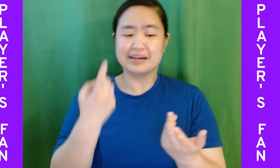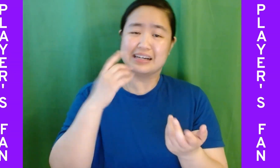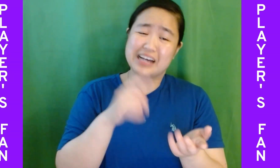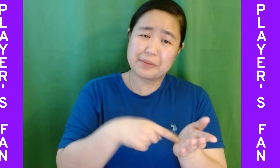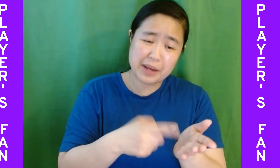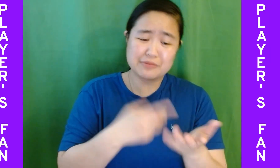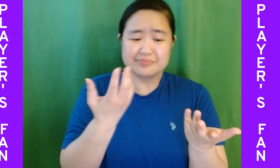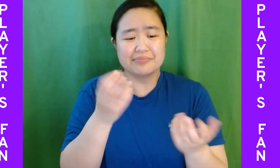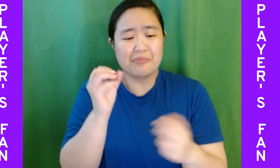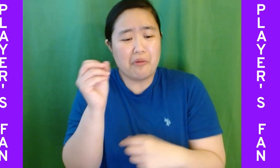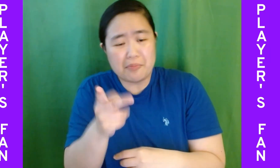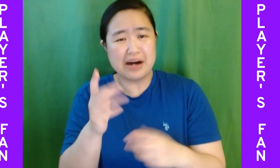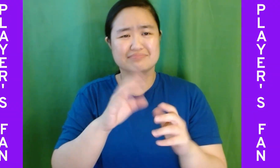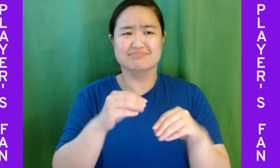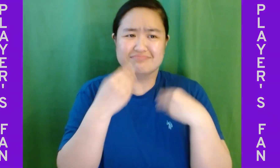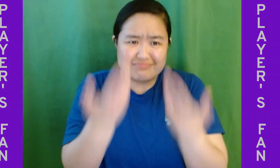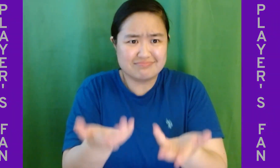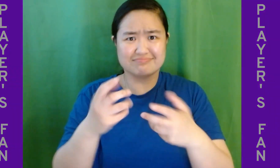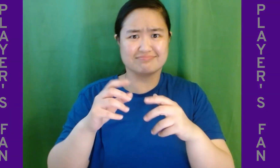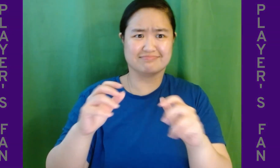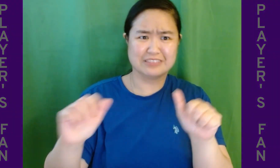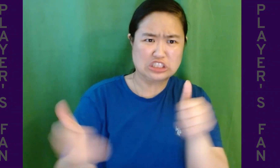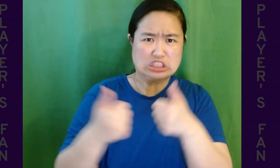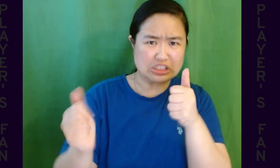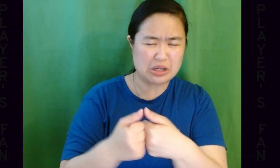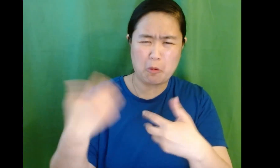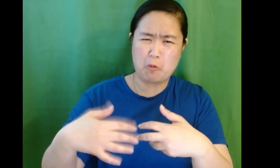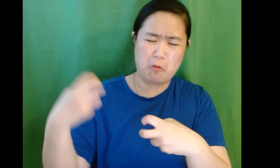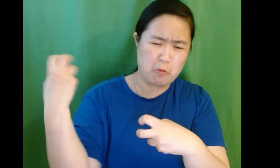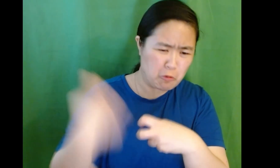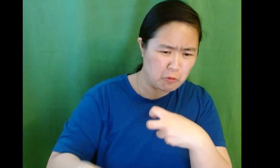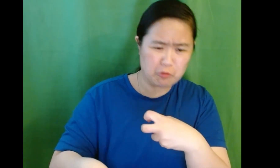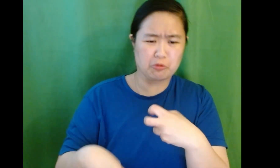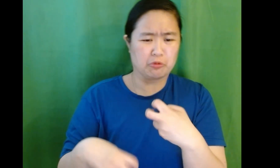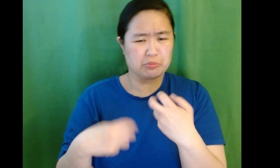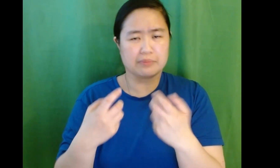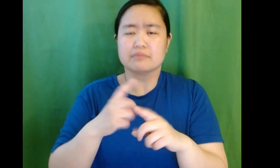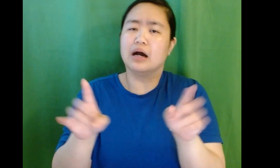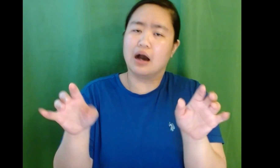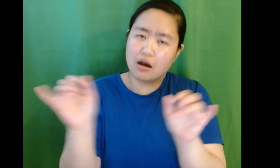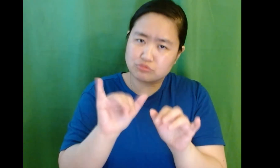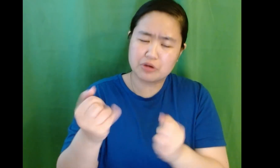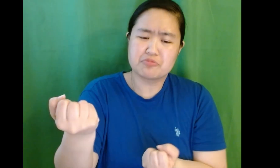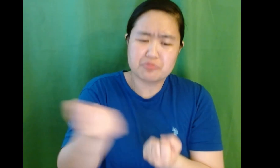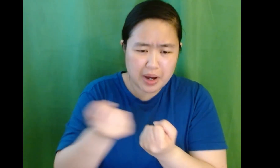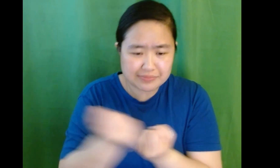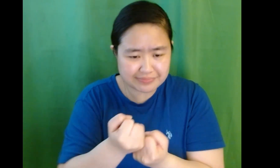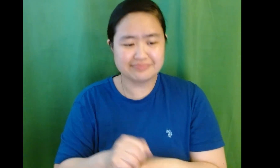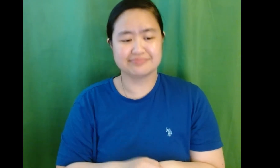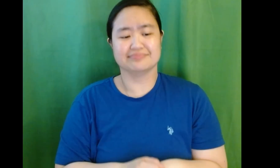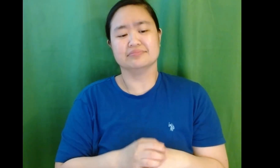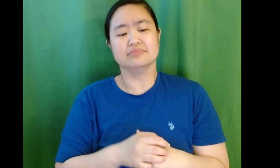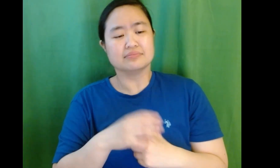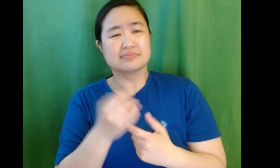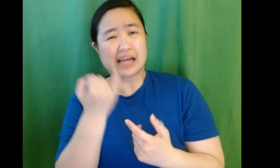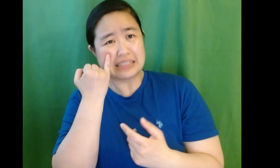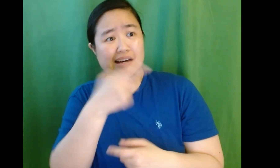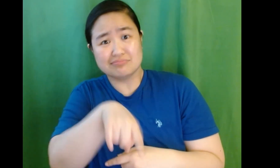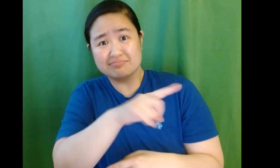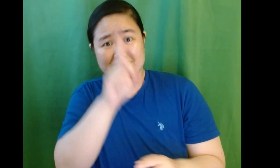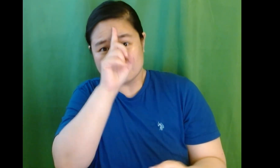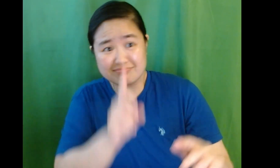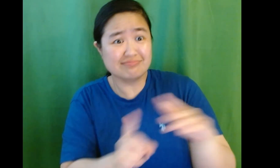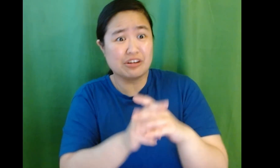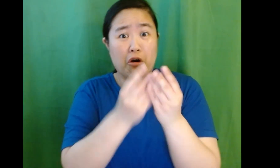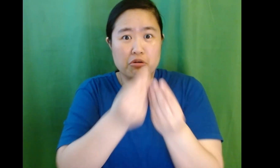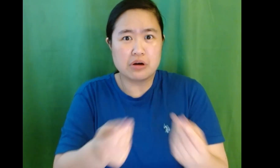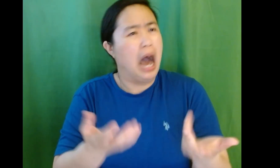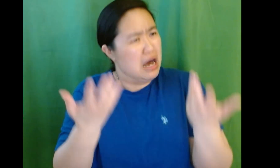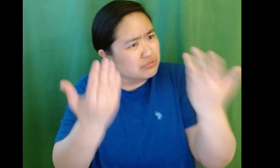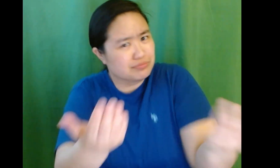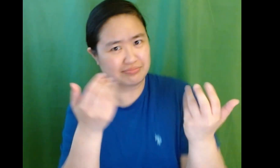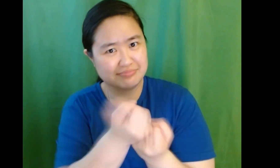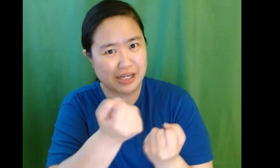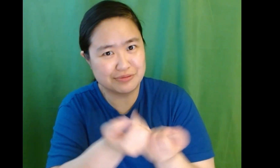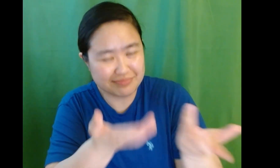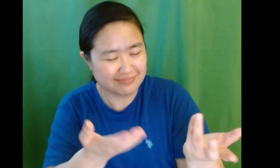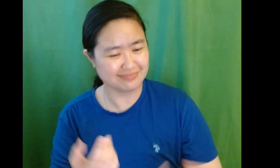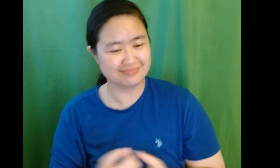It’s okay to put out the challenges but also to support your players if they are able to come up with creative solutions!